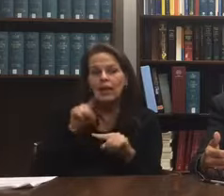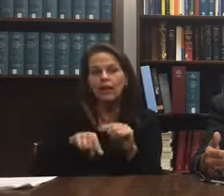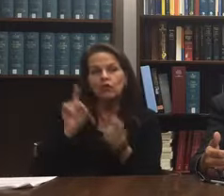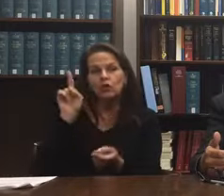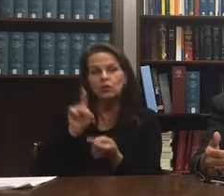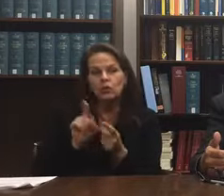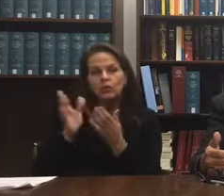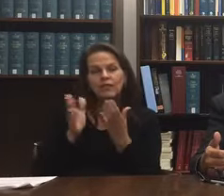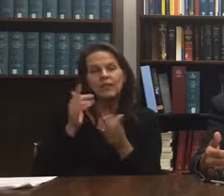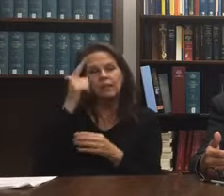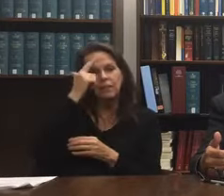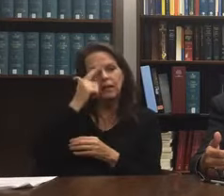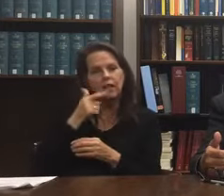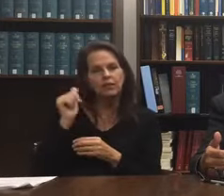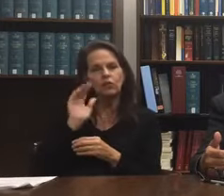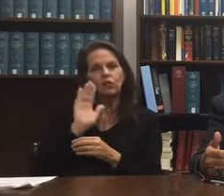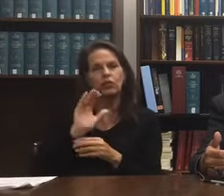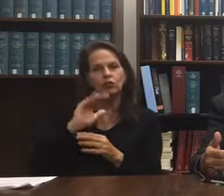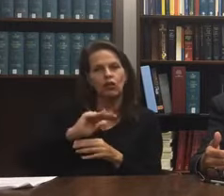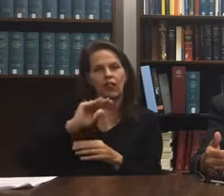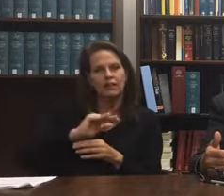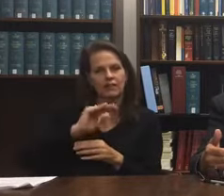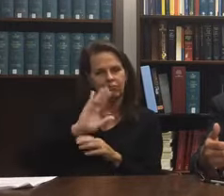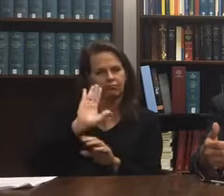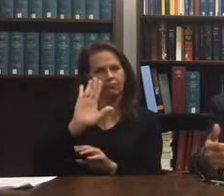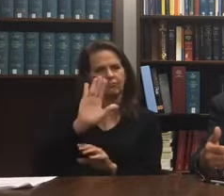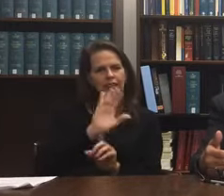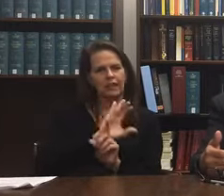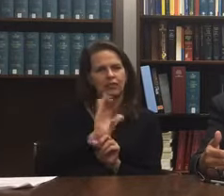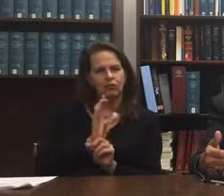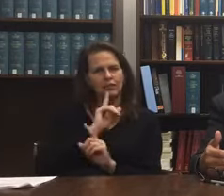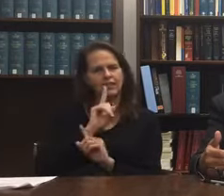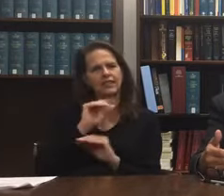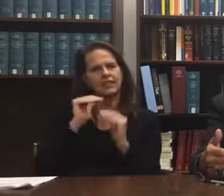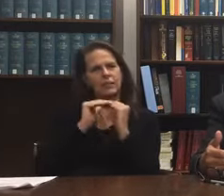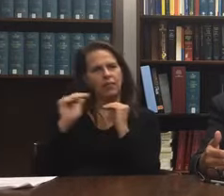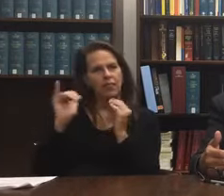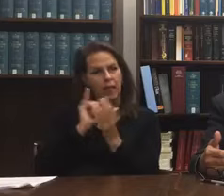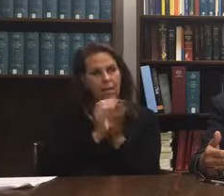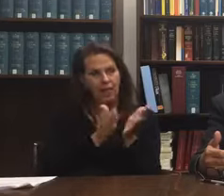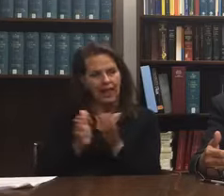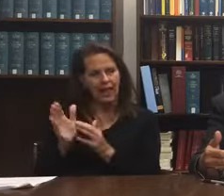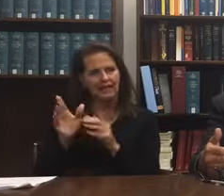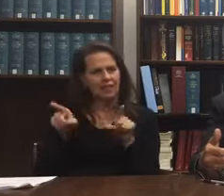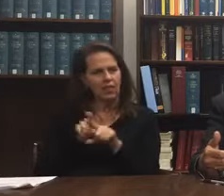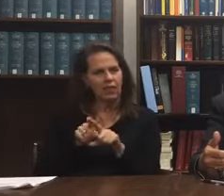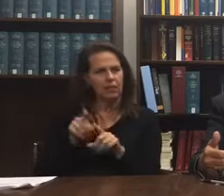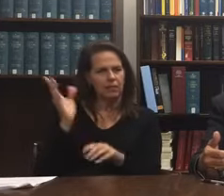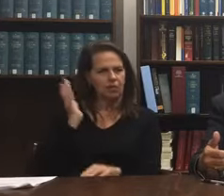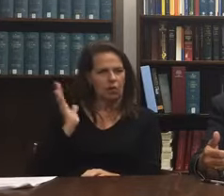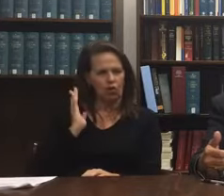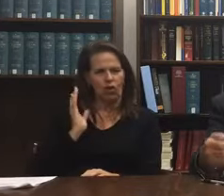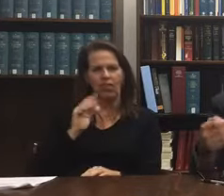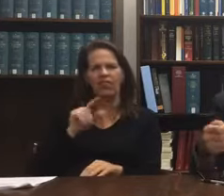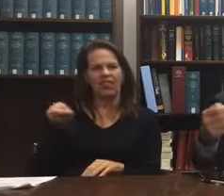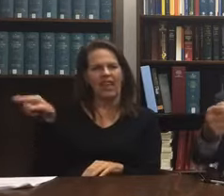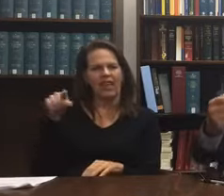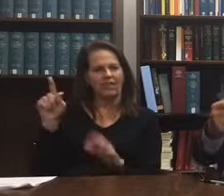because there's your child's condition is stable this plan of care was the same as the one before they're violating that rule so you just point out those